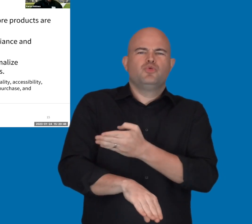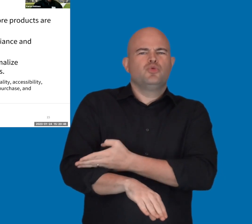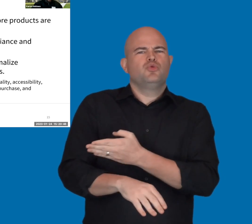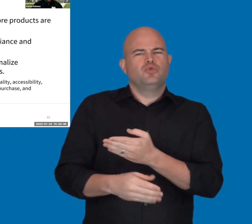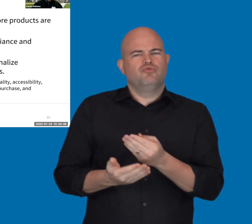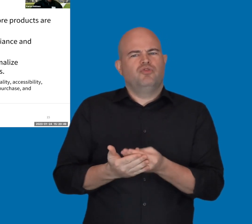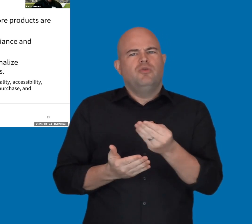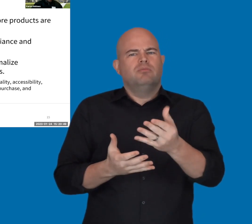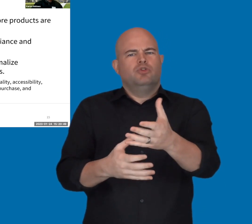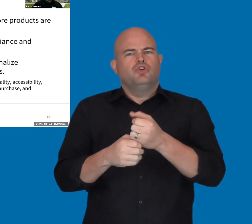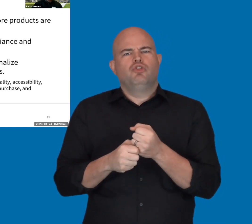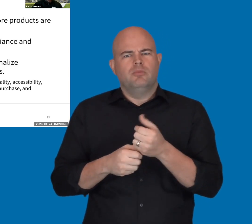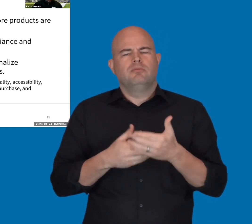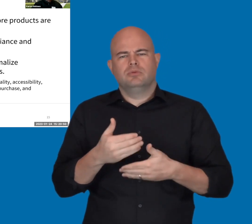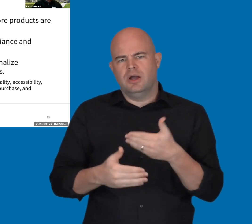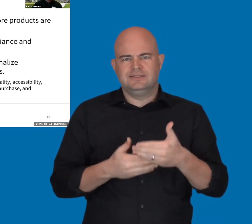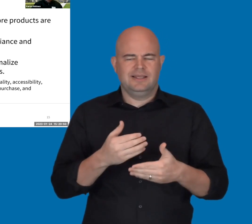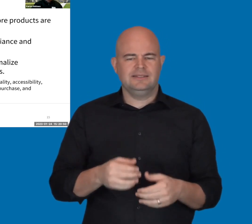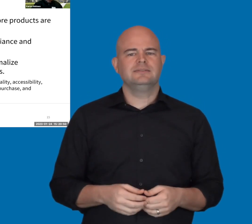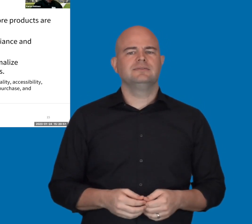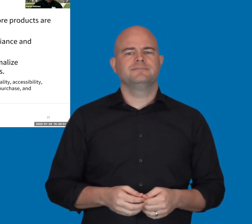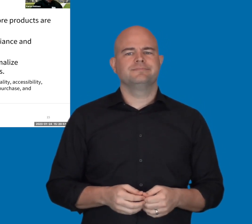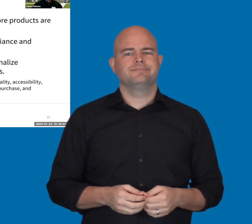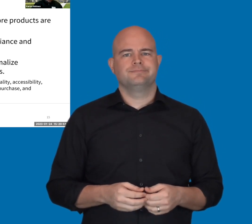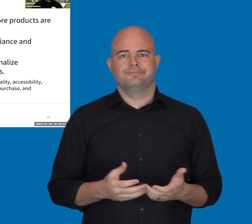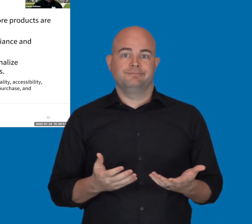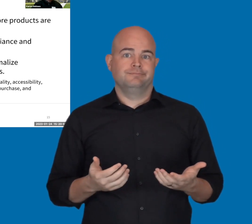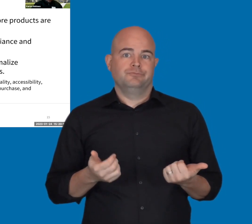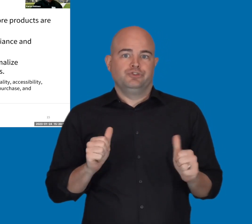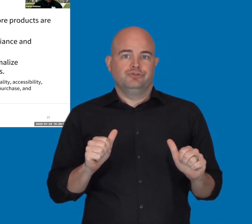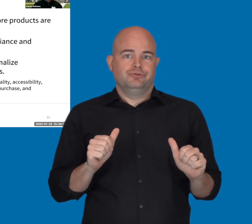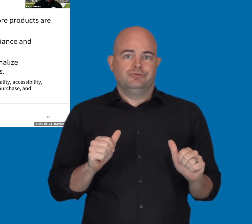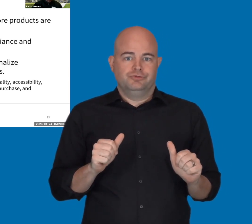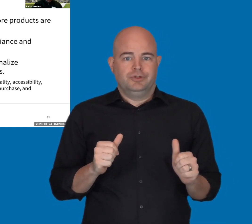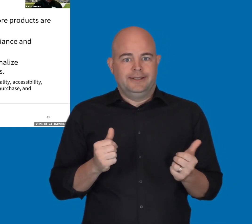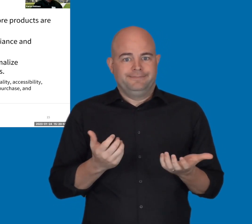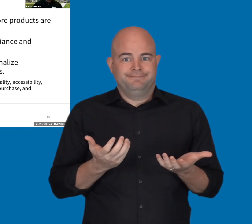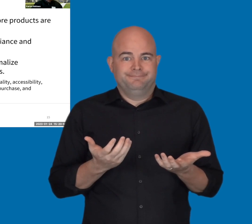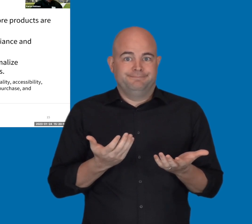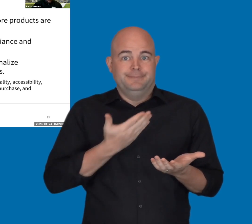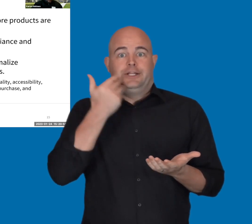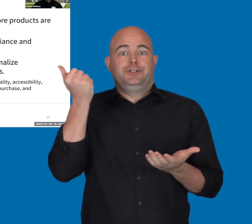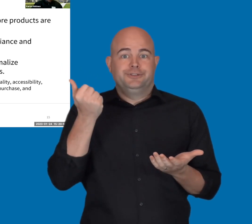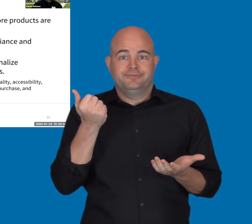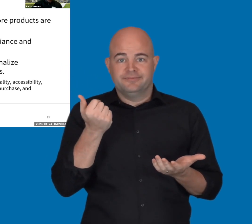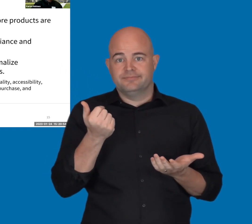in setting our foundation to hopefully begin to receive some of that grant money pretty soon in the spring.